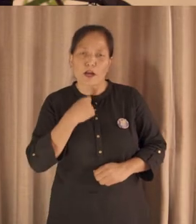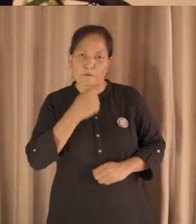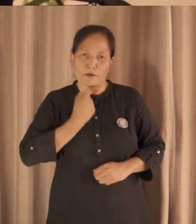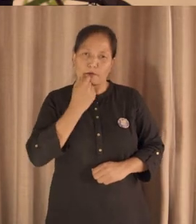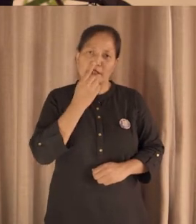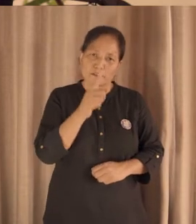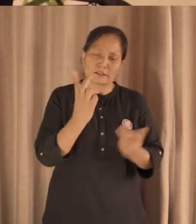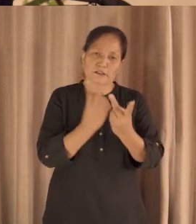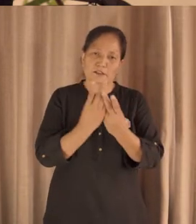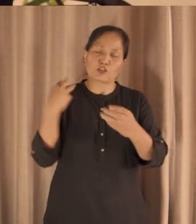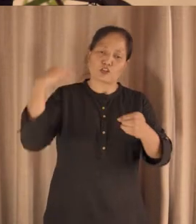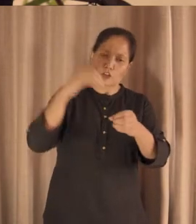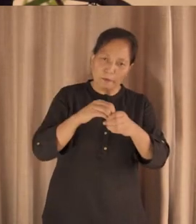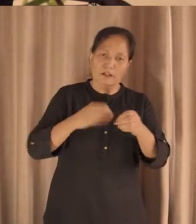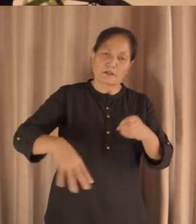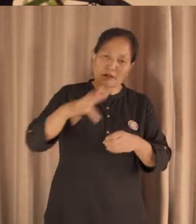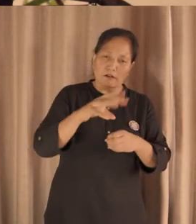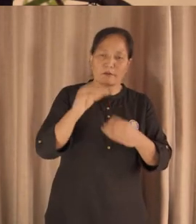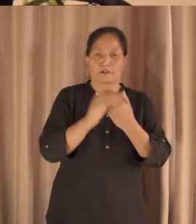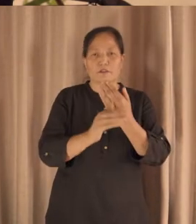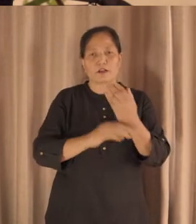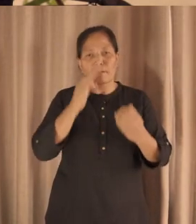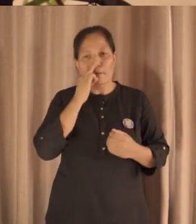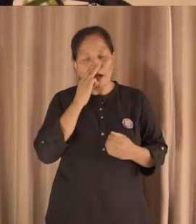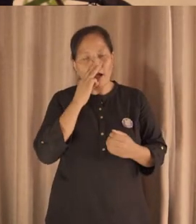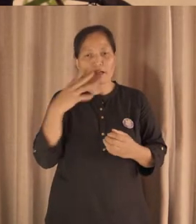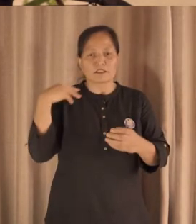and why is it important? The government ratified the ILO Convention that brought the issues